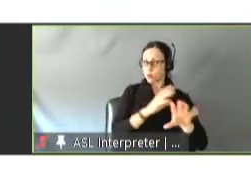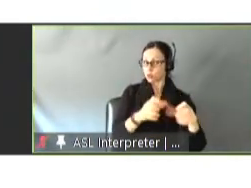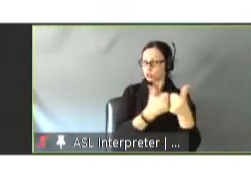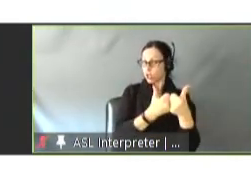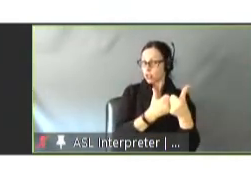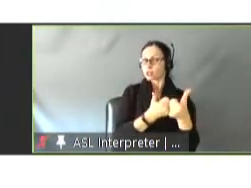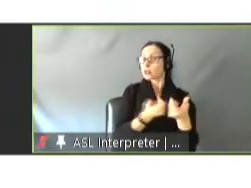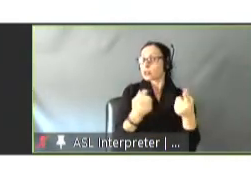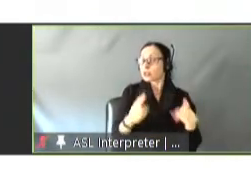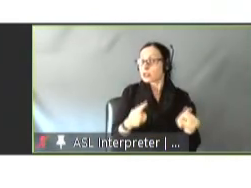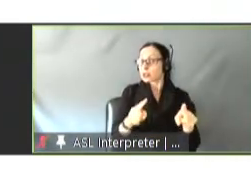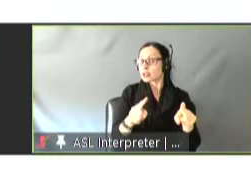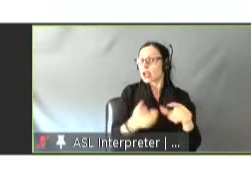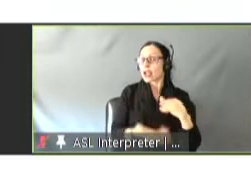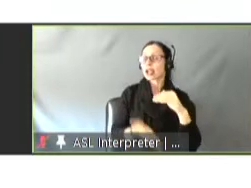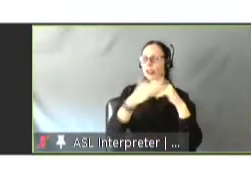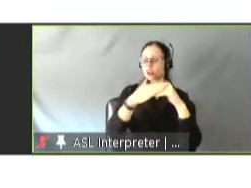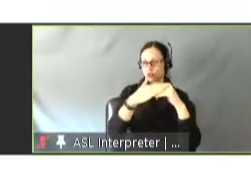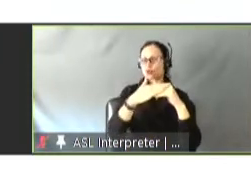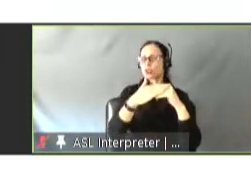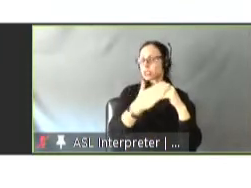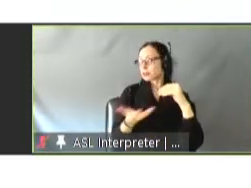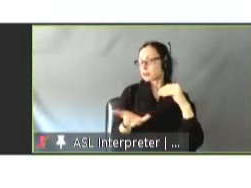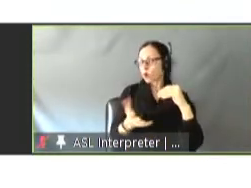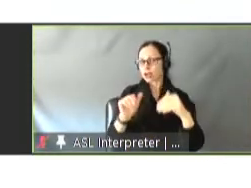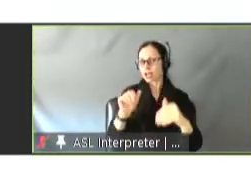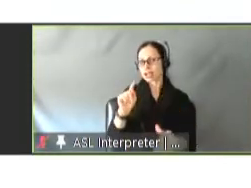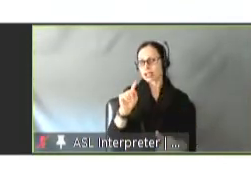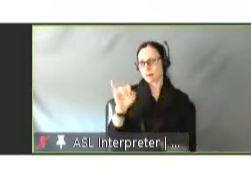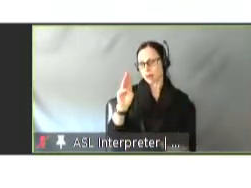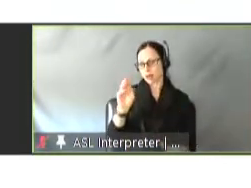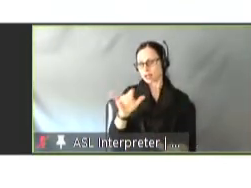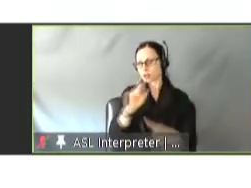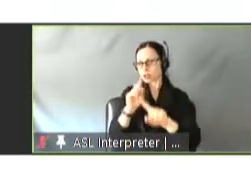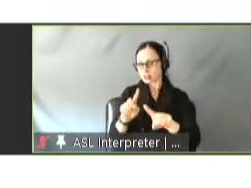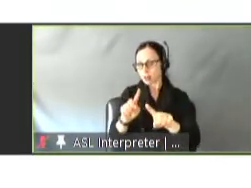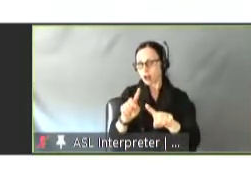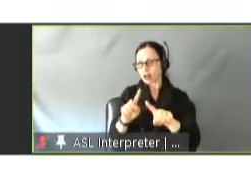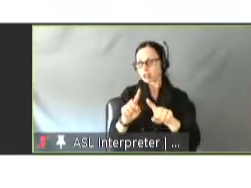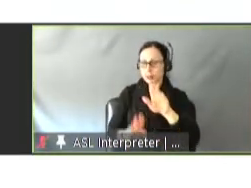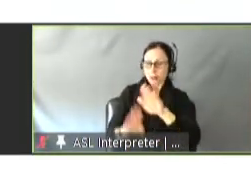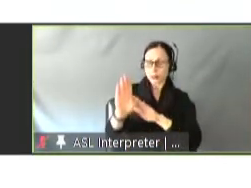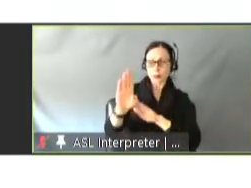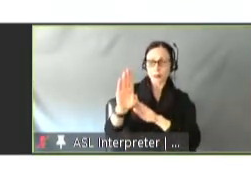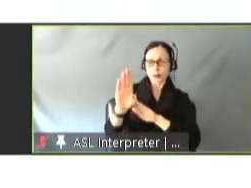a significant increase in antibody responses that were spike-specific following the challenge.